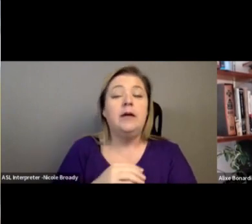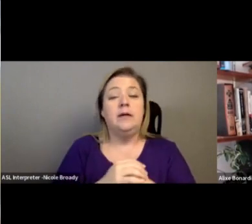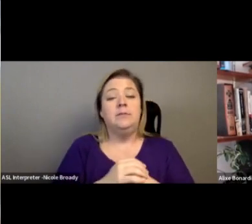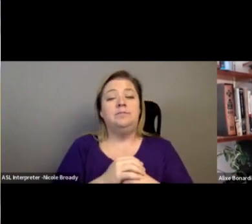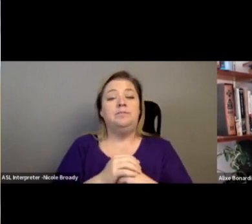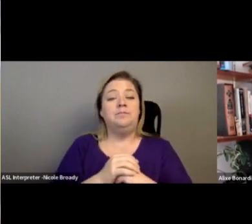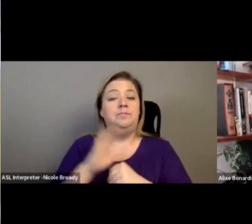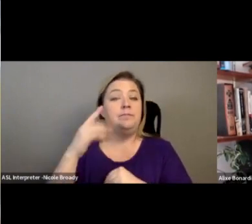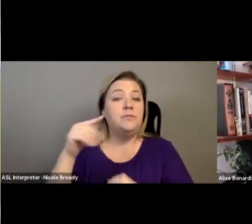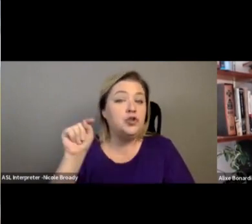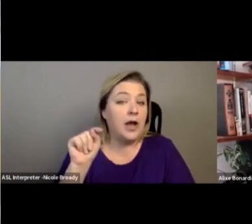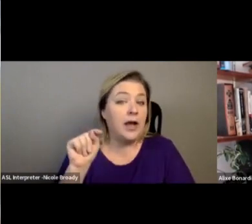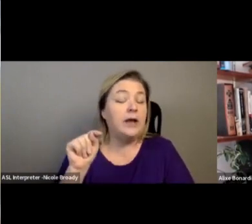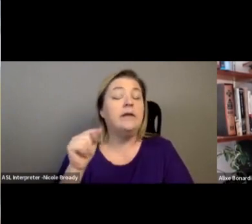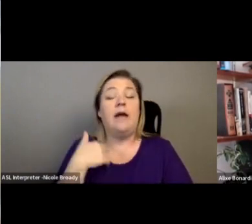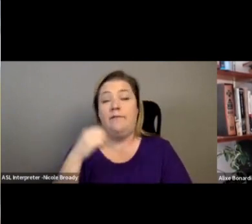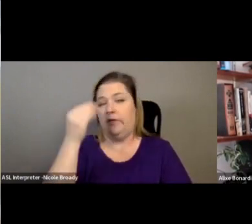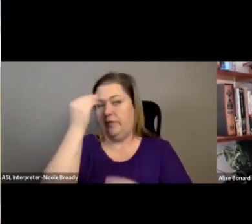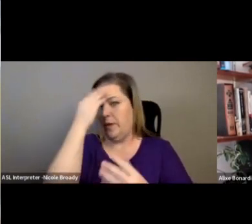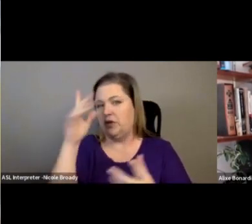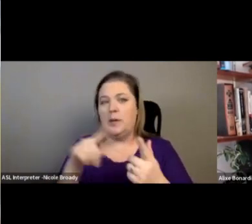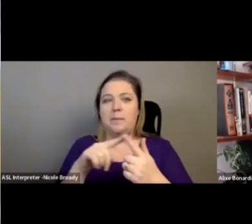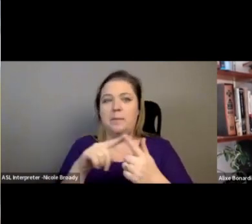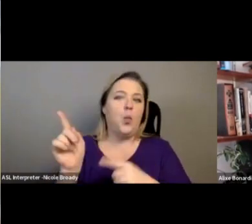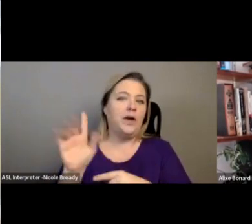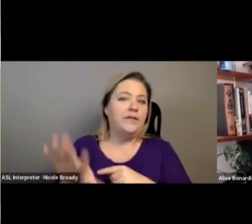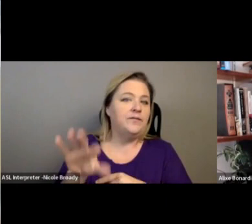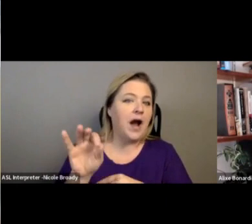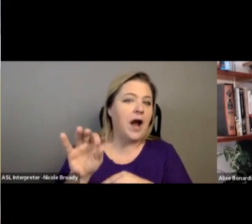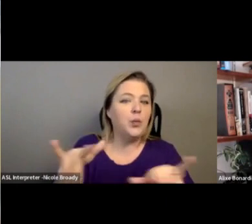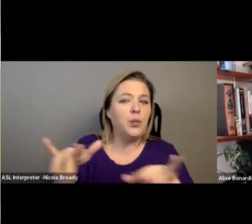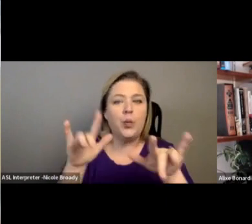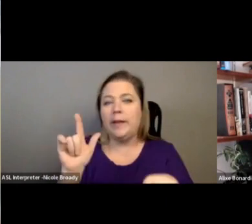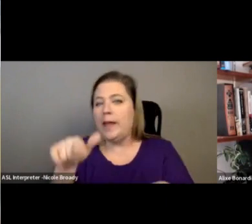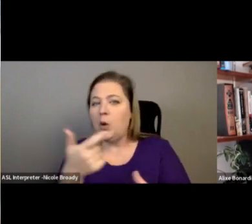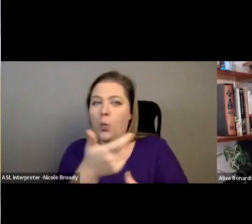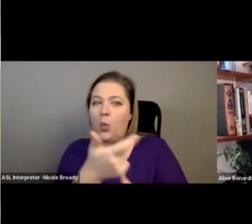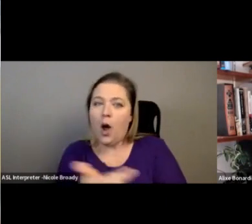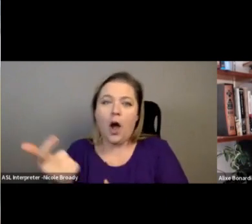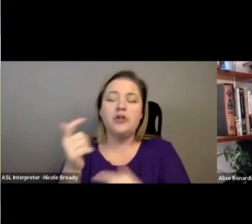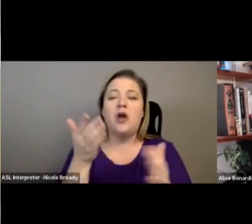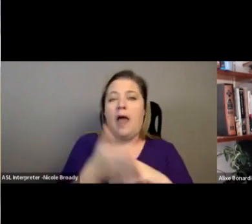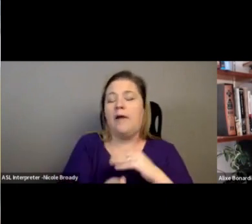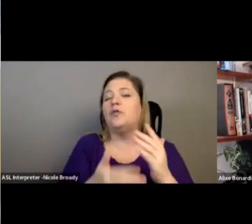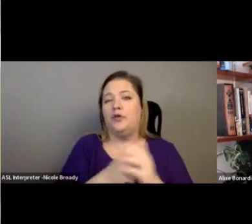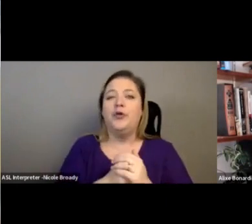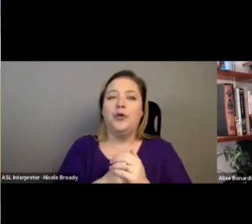also, there's information about the recorded webinar, how you can access the recording after the fact along with PDF version